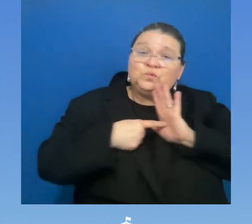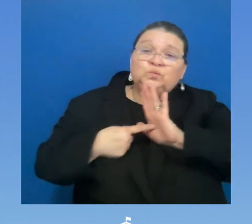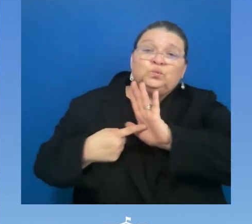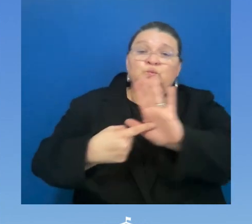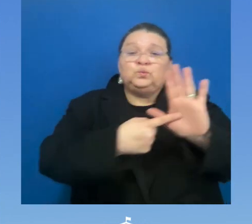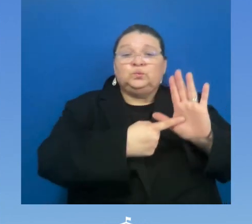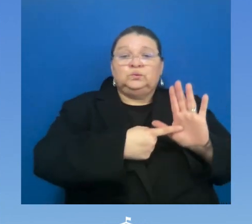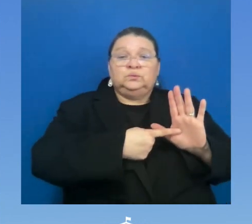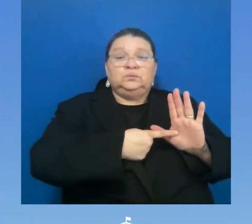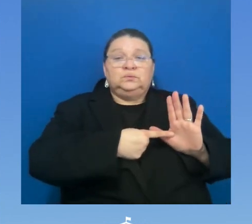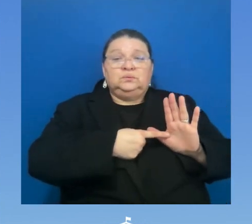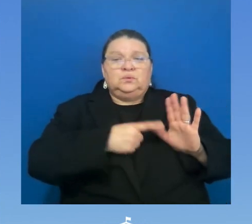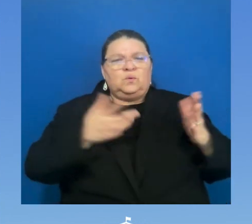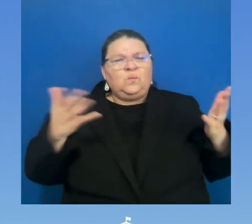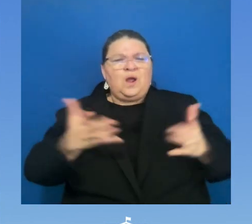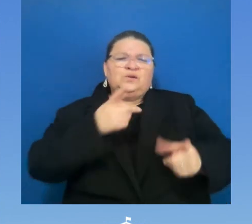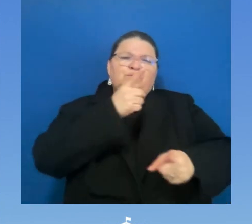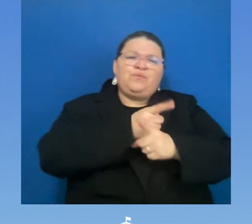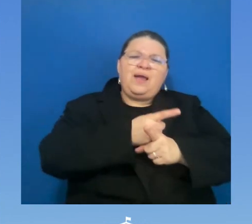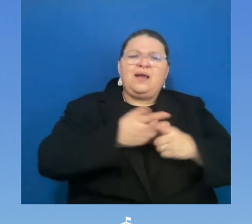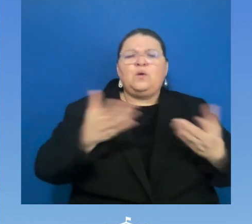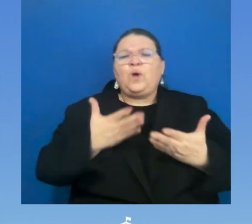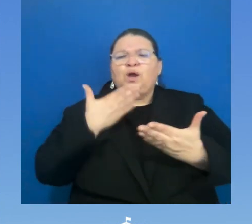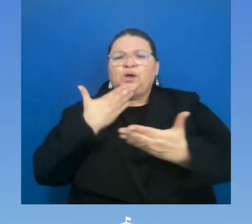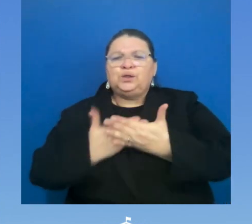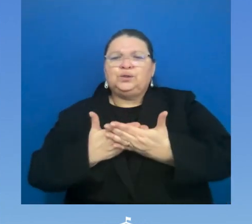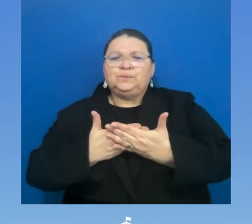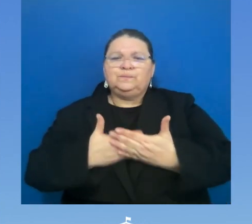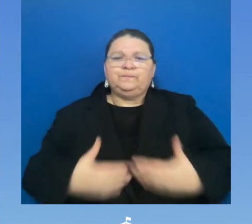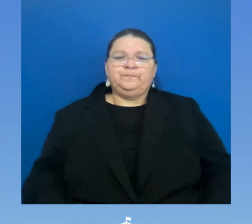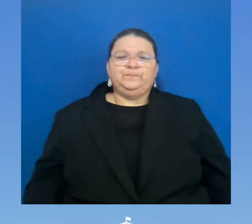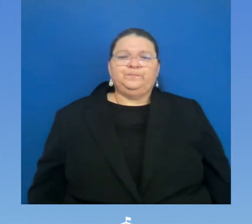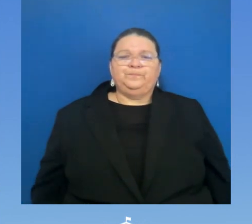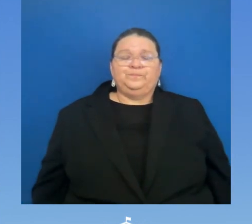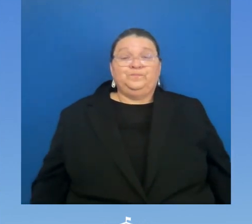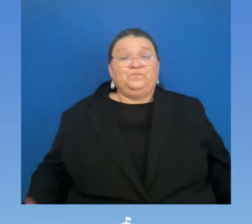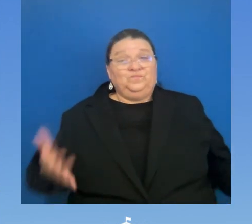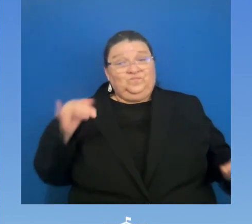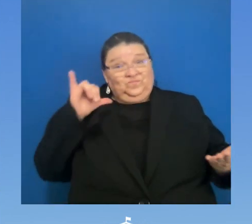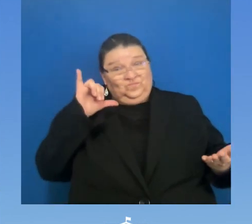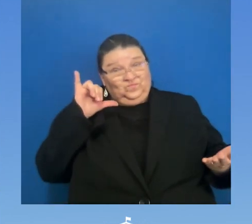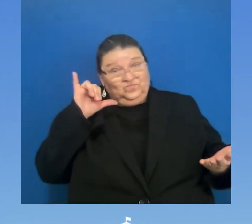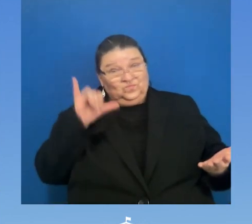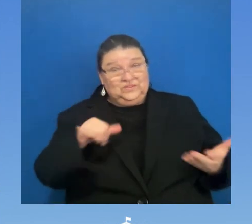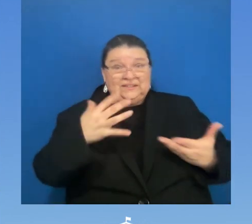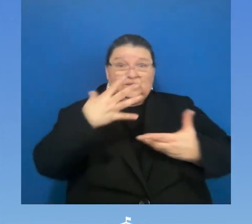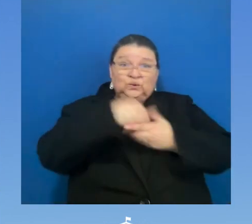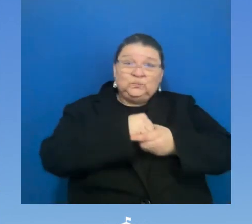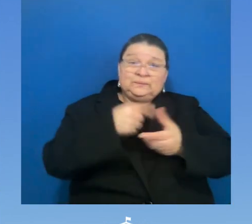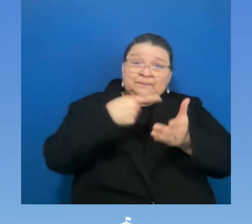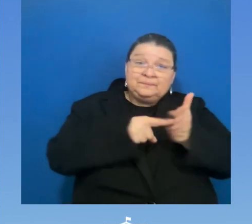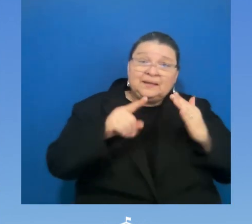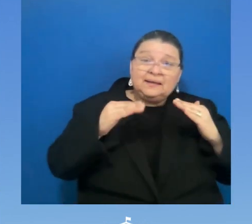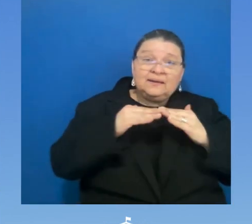and know whether it's pay equity, which we're talking about today or other aspects of inclusion.